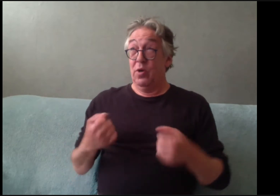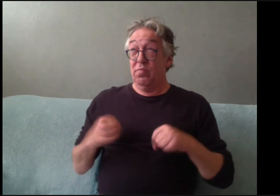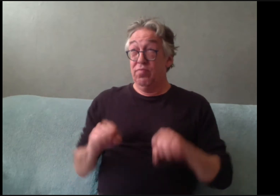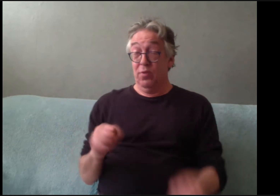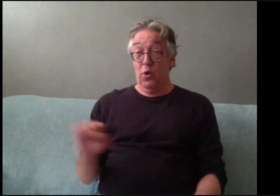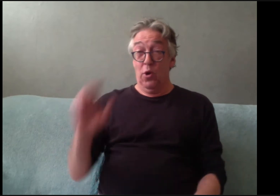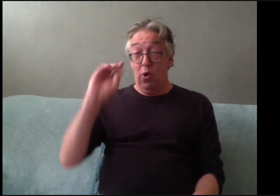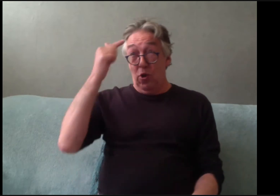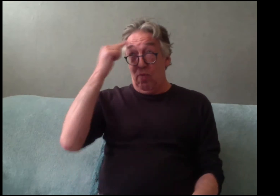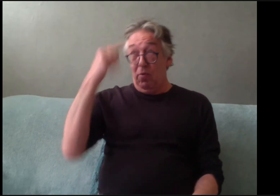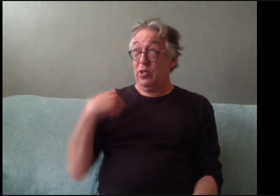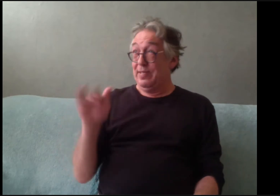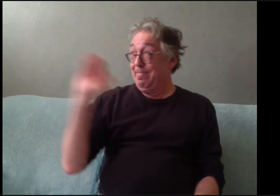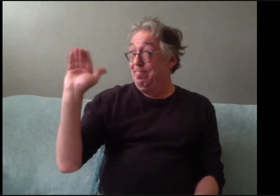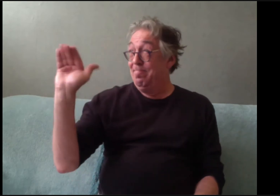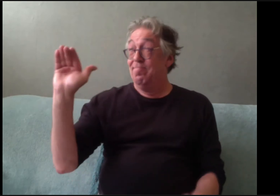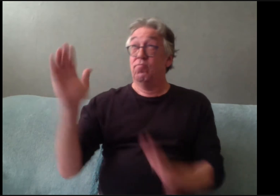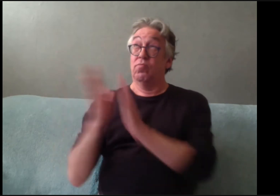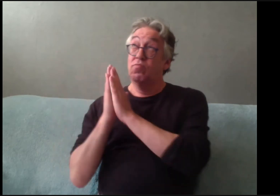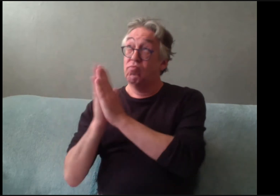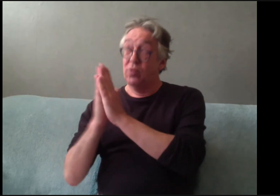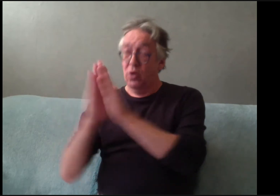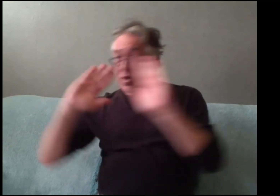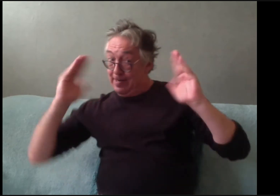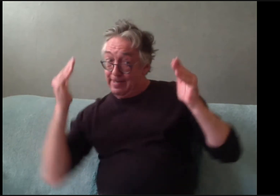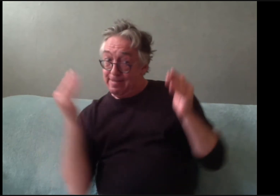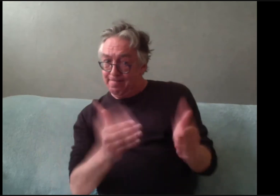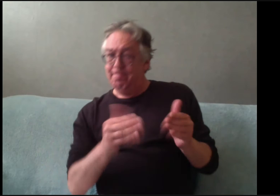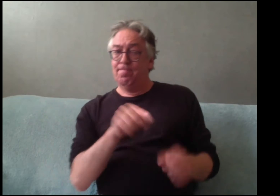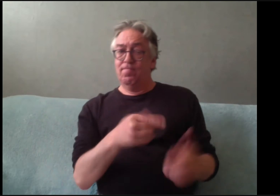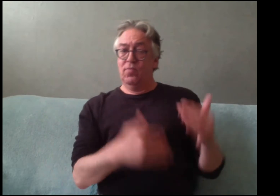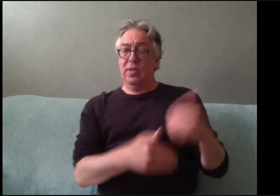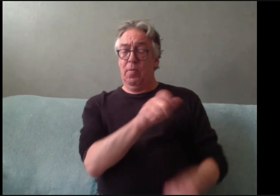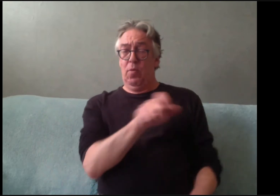in situations of risk and humanitarian emergency